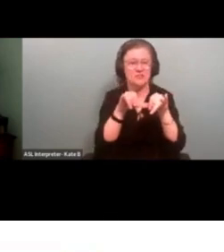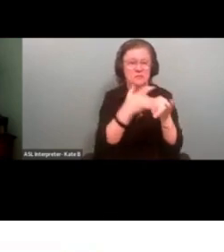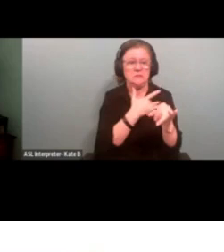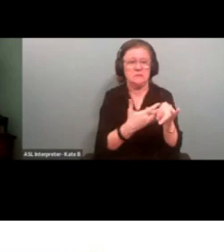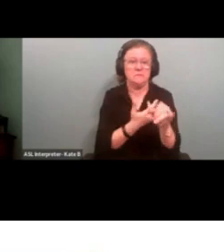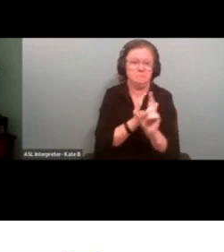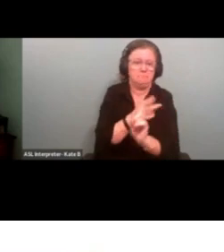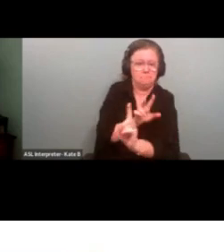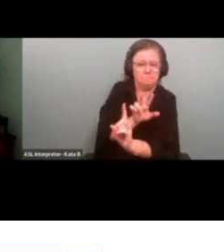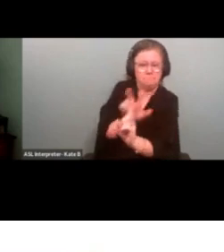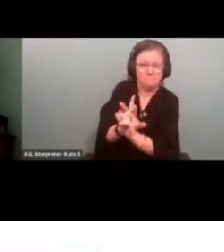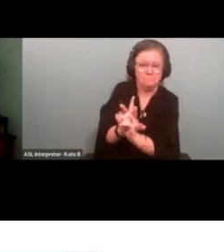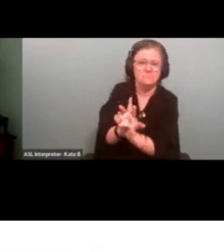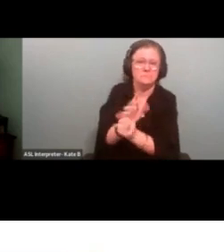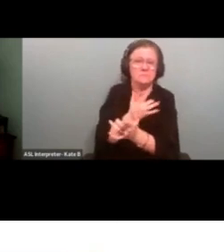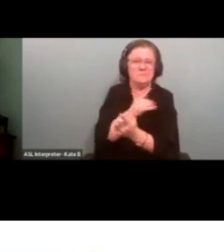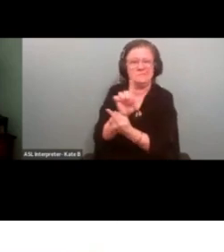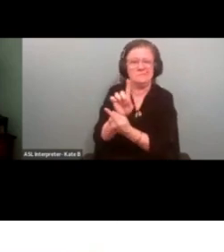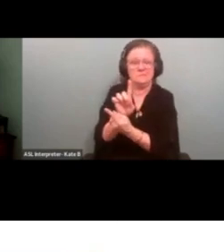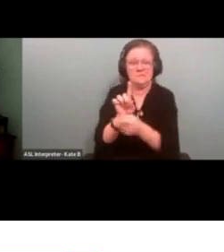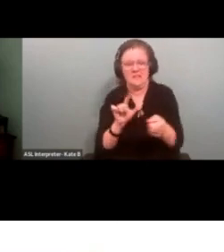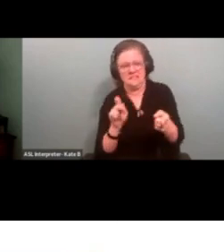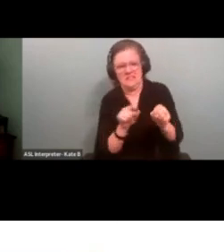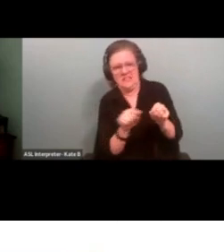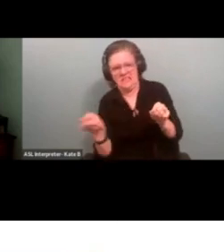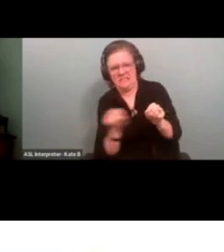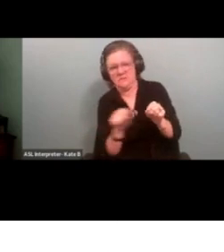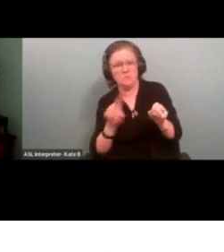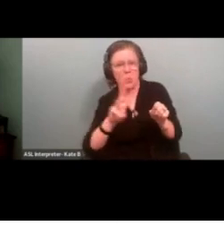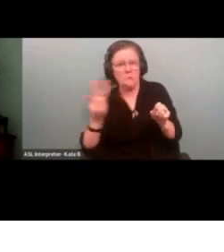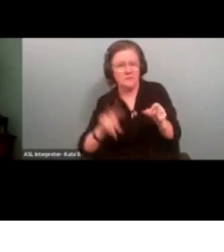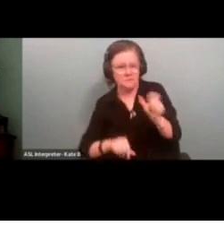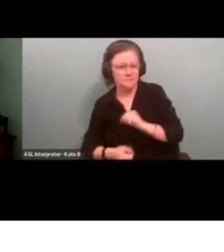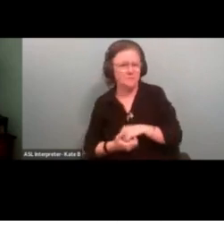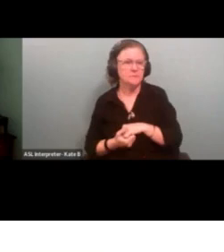There's a link at the bottom of the slide. And I just want to